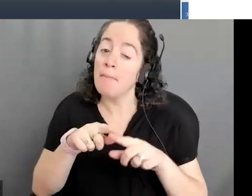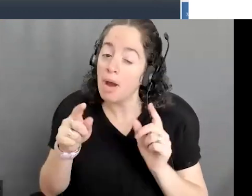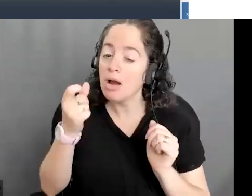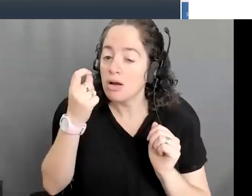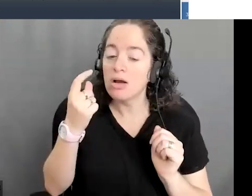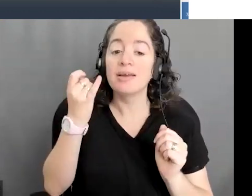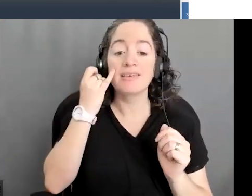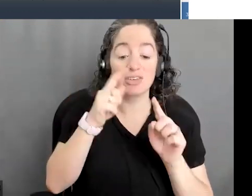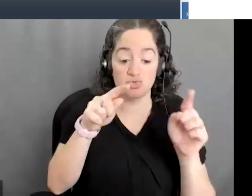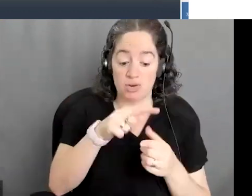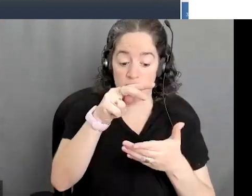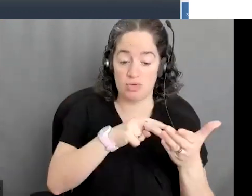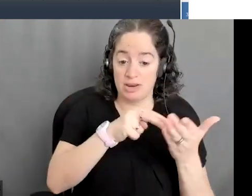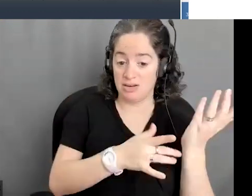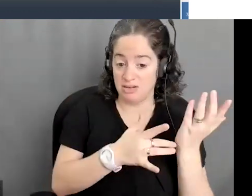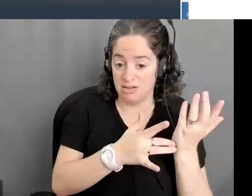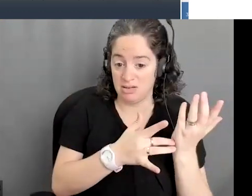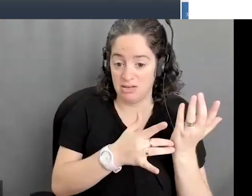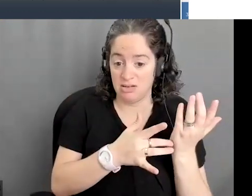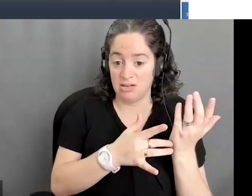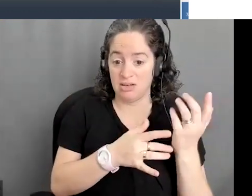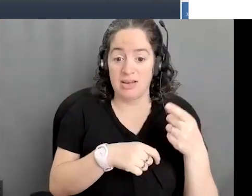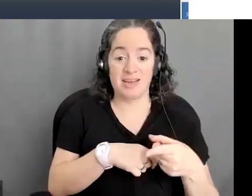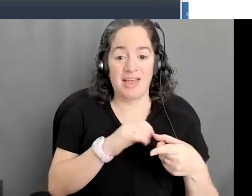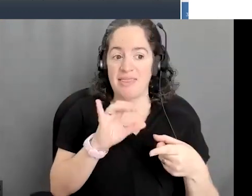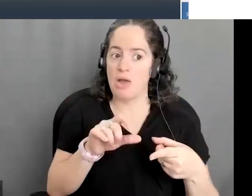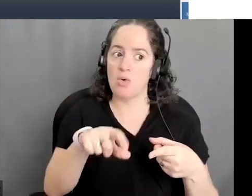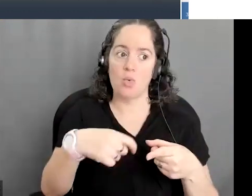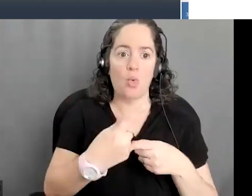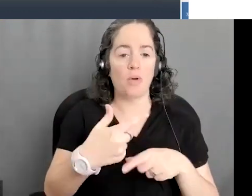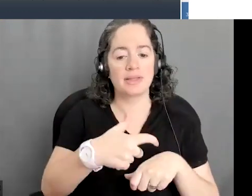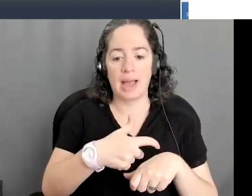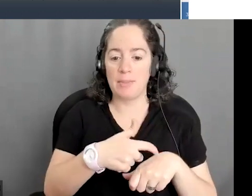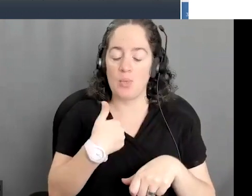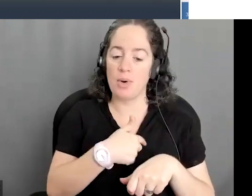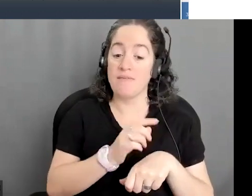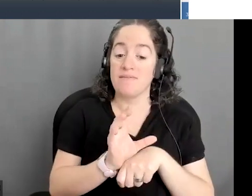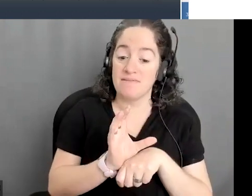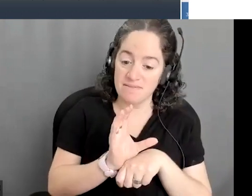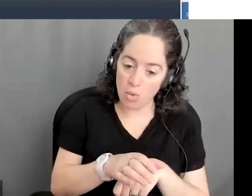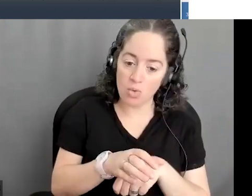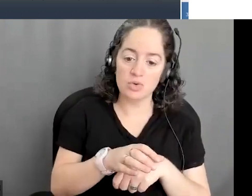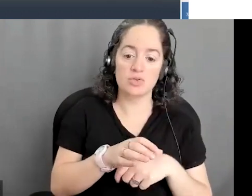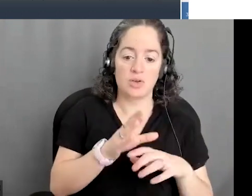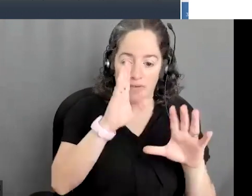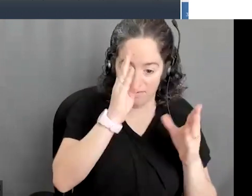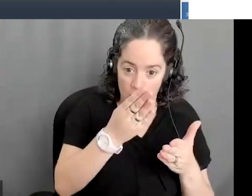this is the only time on this page where we actually force a focus to move from one place to another,